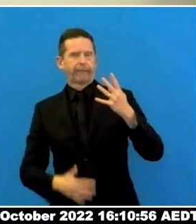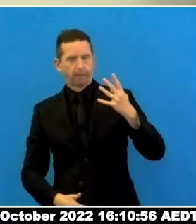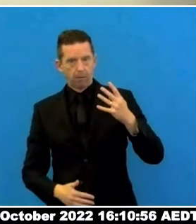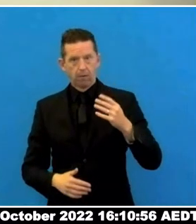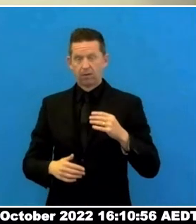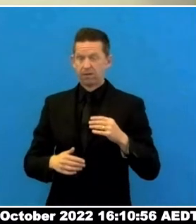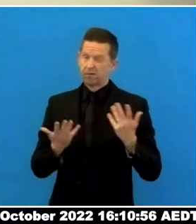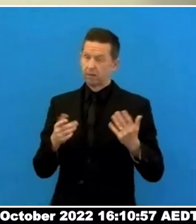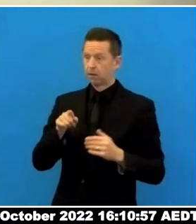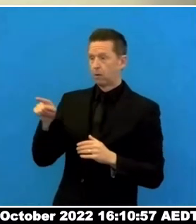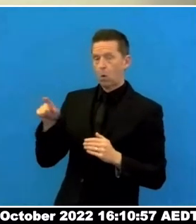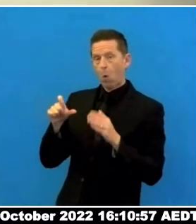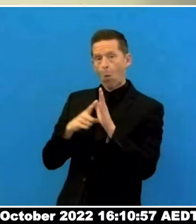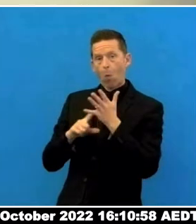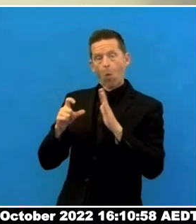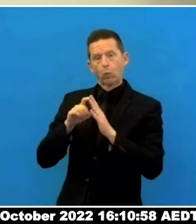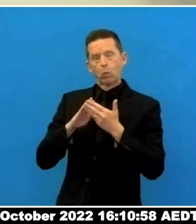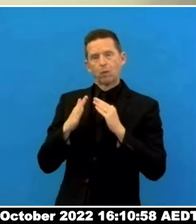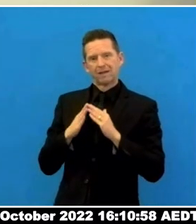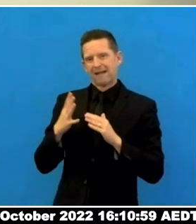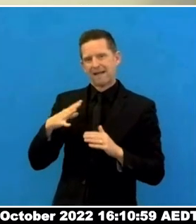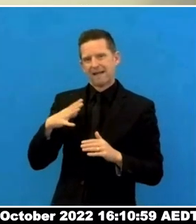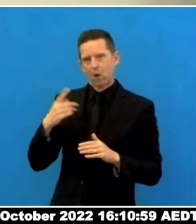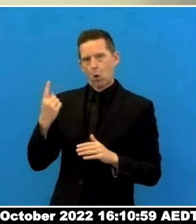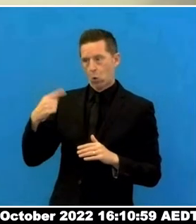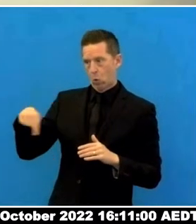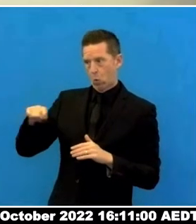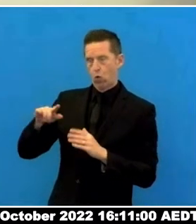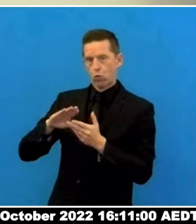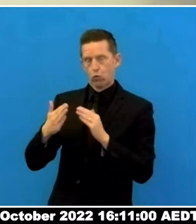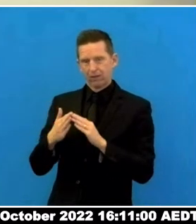if this they need someone from the community to stand up